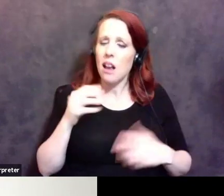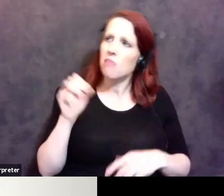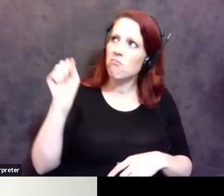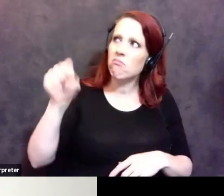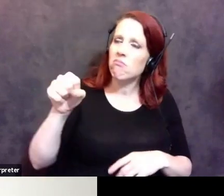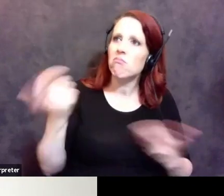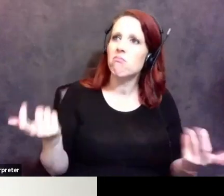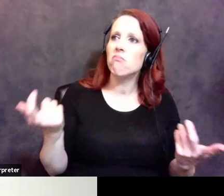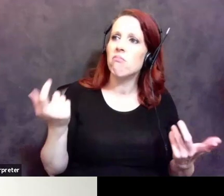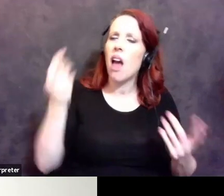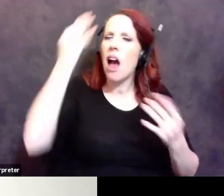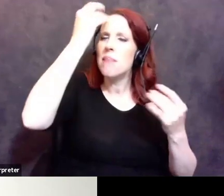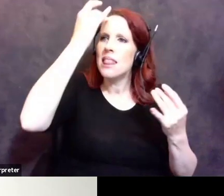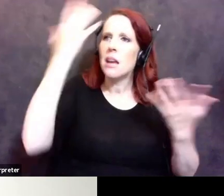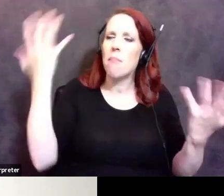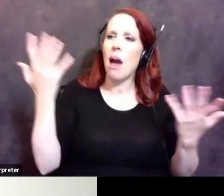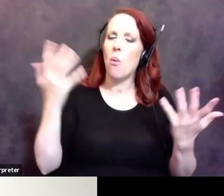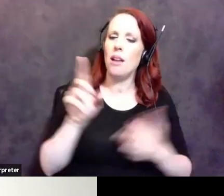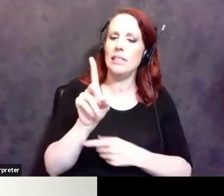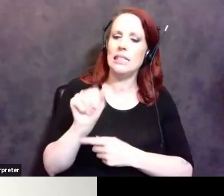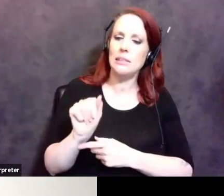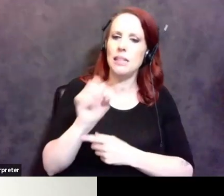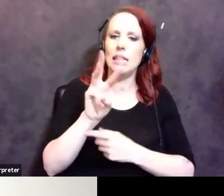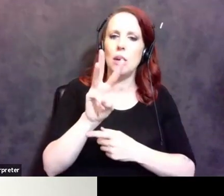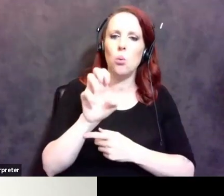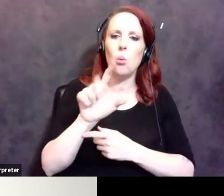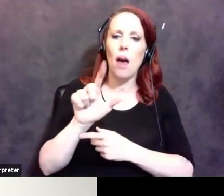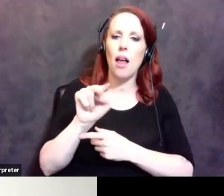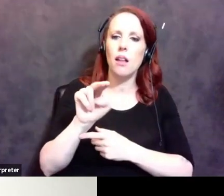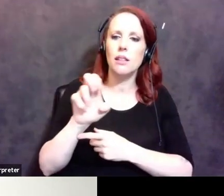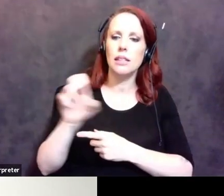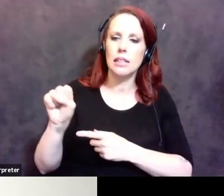about what disability wellness looks like because I think when I was growing up I thought that